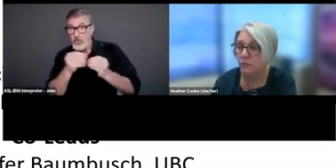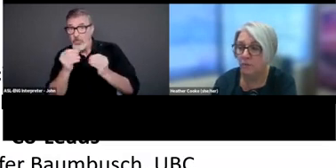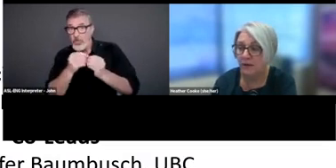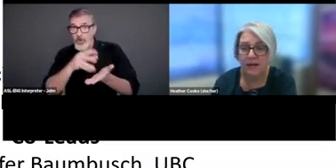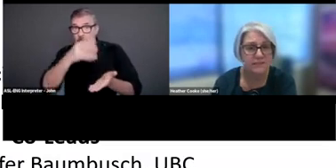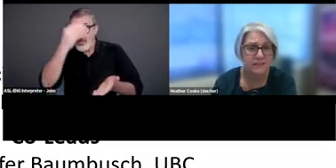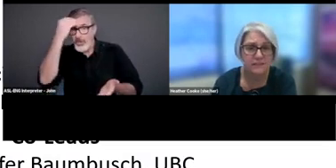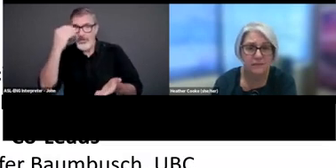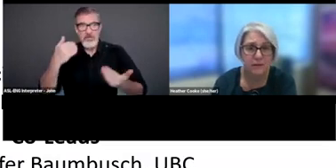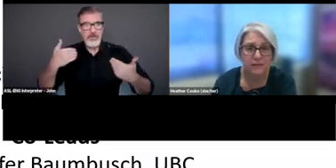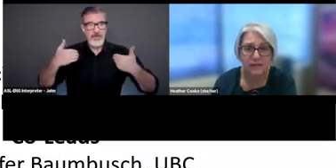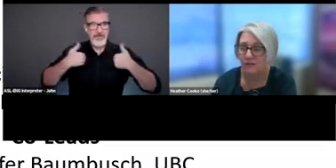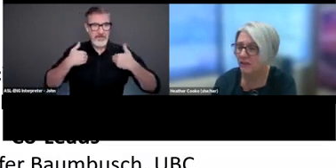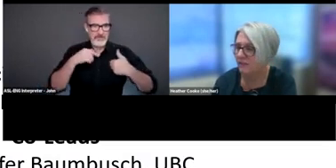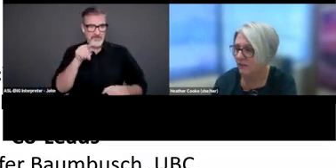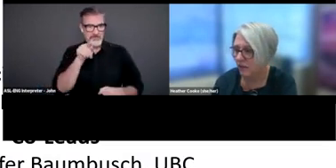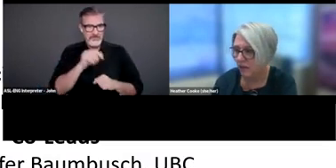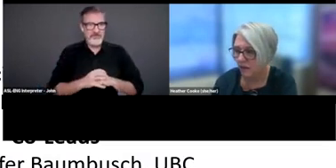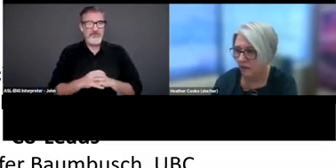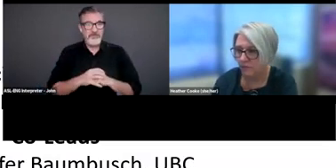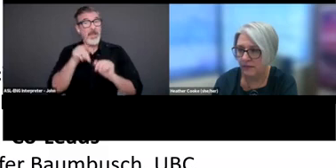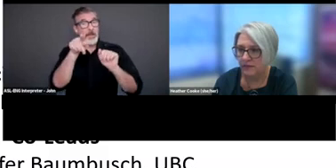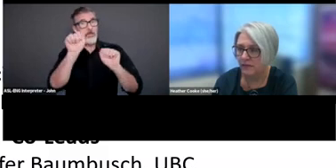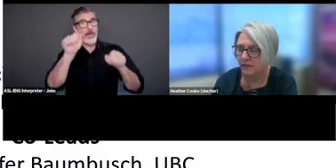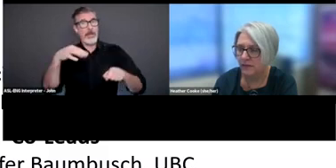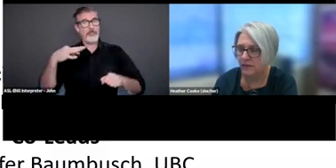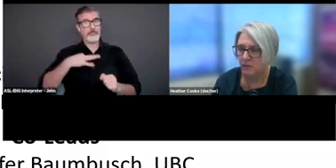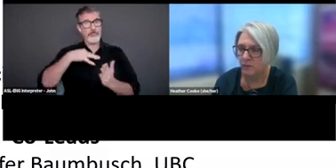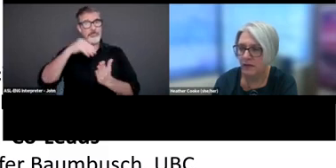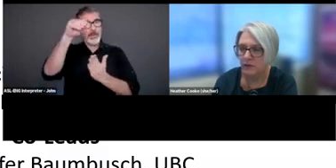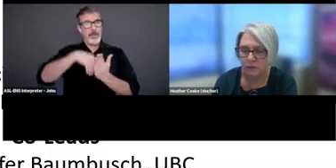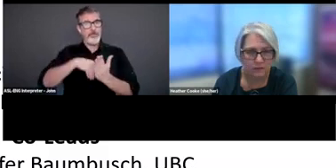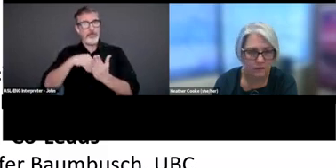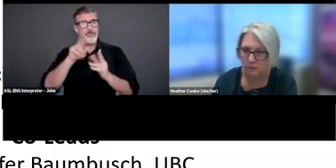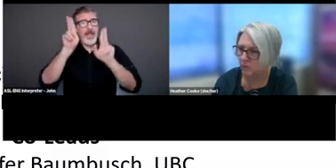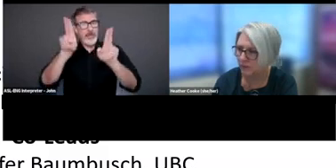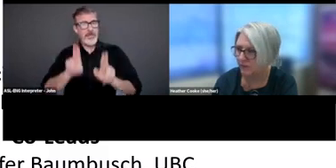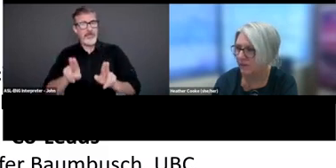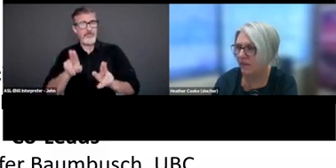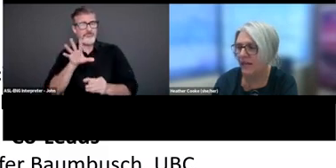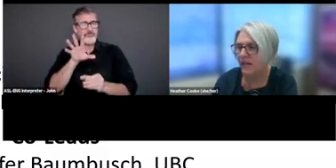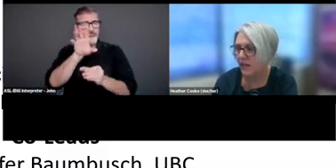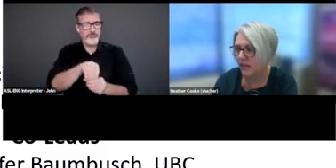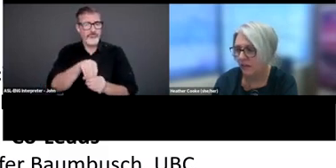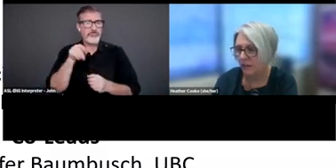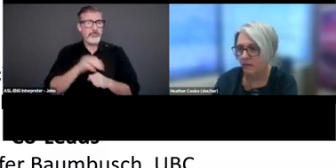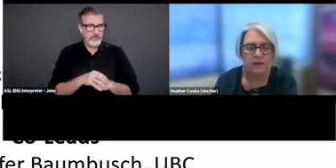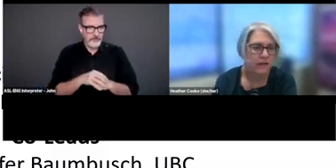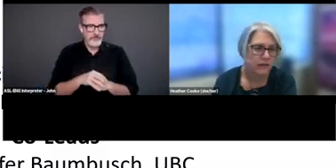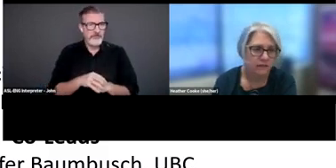have two Open Access publications right here, one in Work, employment and Society and the other one in the the